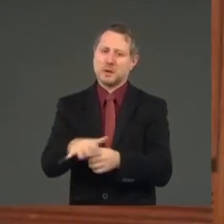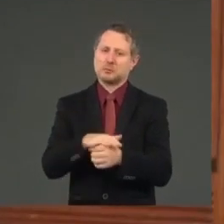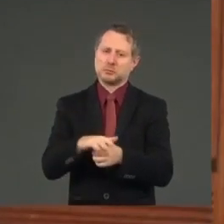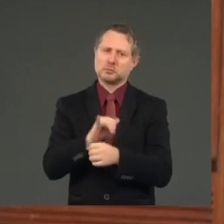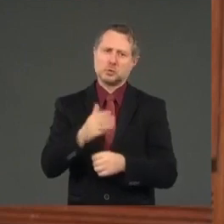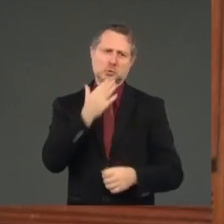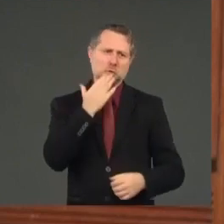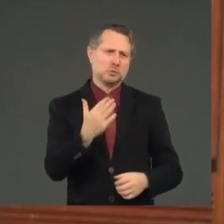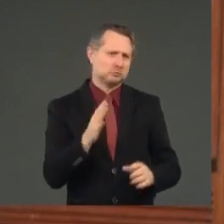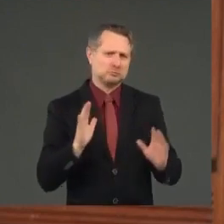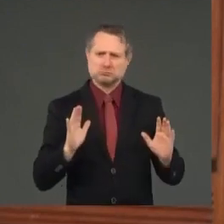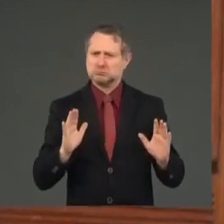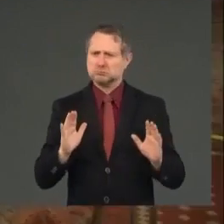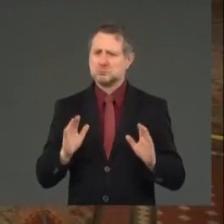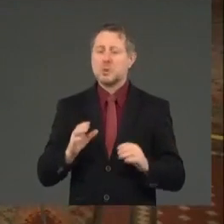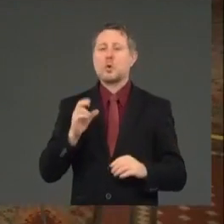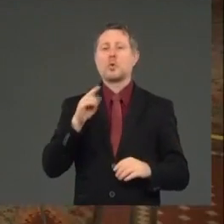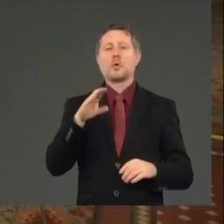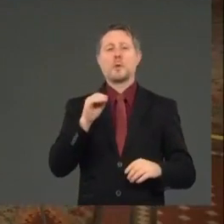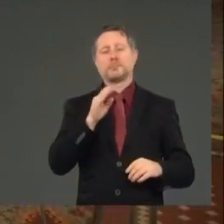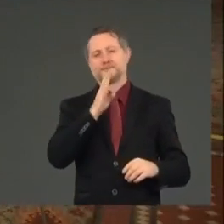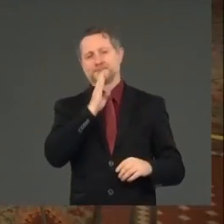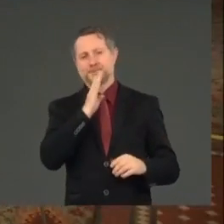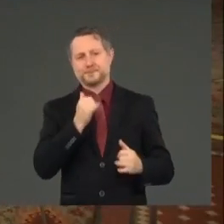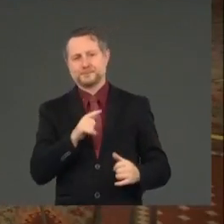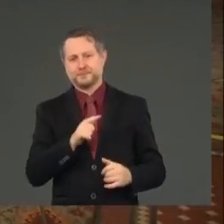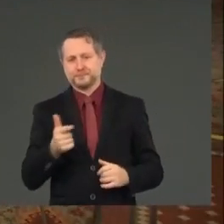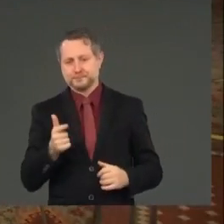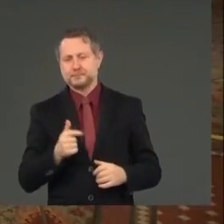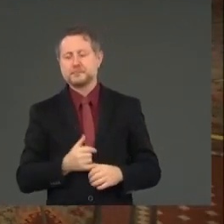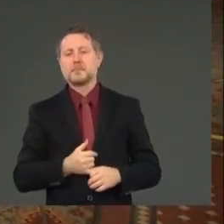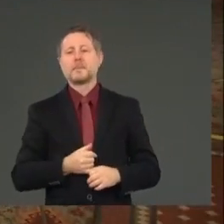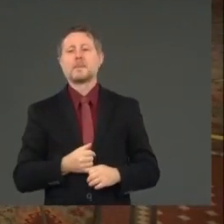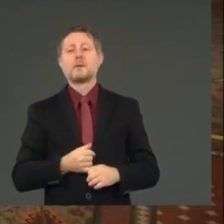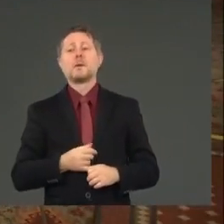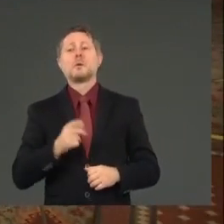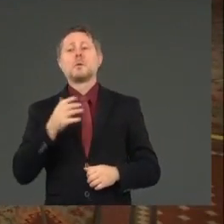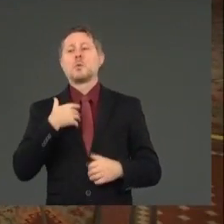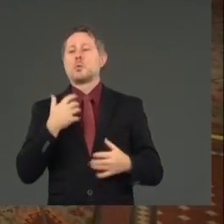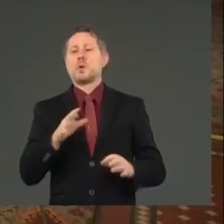AND BY THE WAY, THE POSITIVE TESTING RATE IS DOWN IN THOSE REGIONS AS WELL SO THAT'S ALSO A